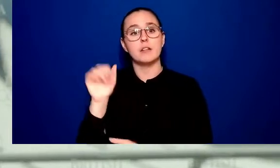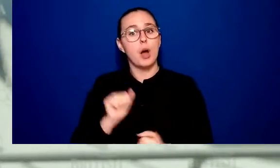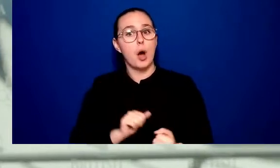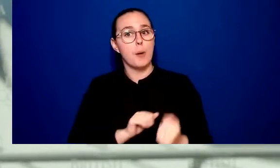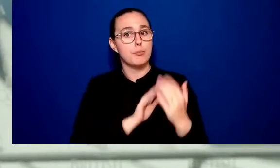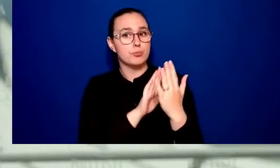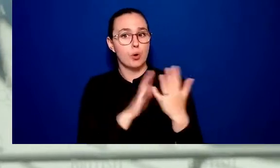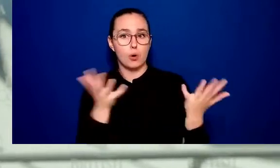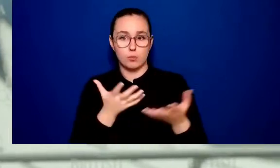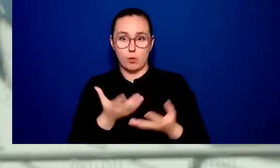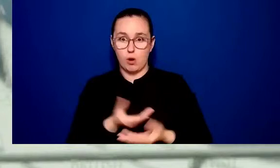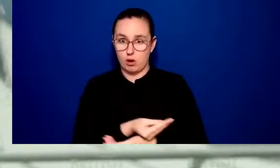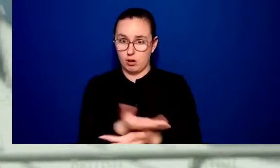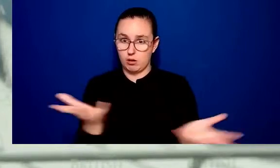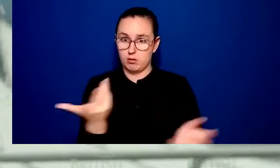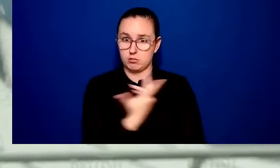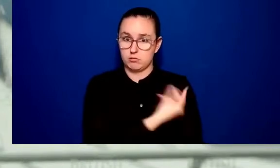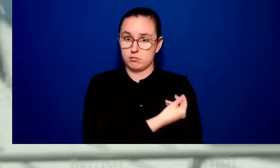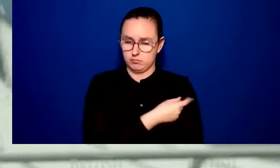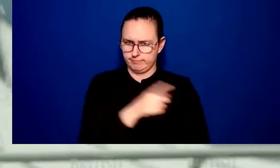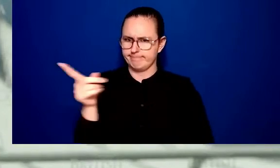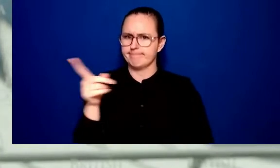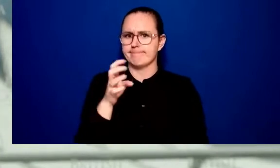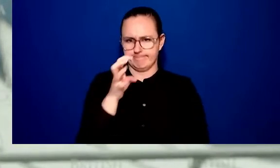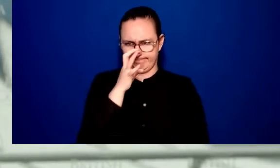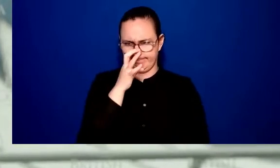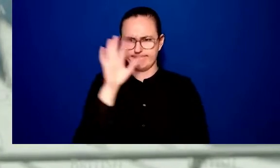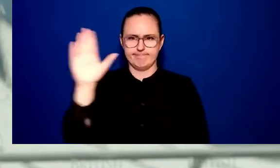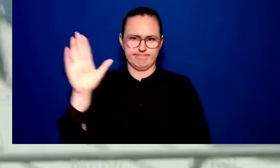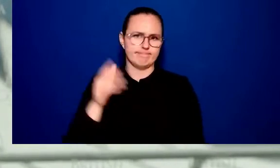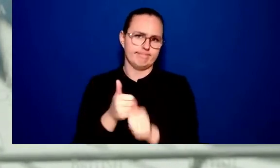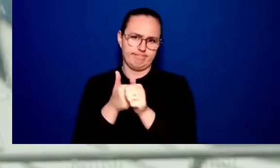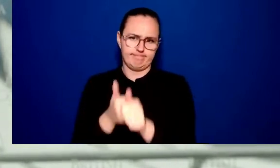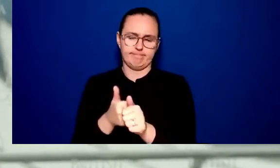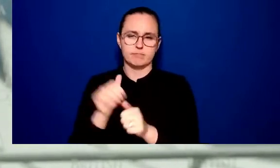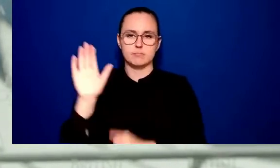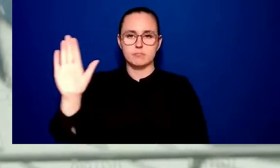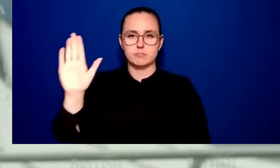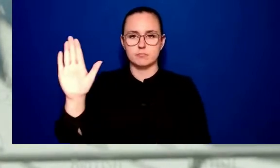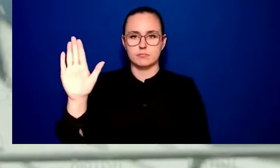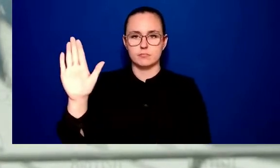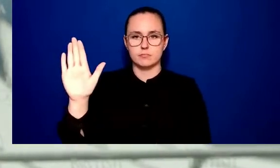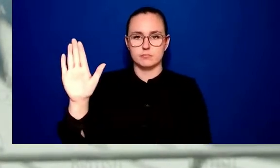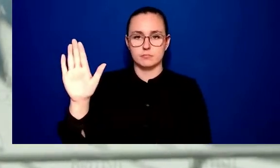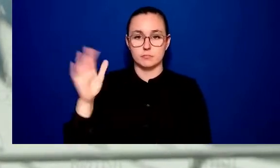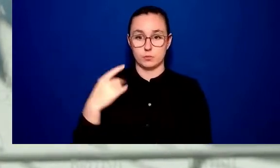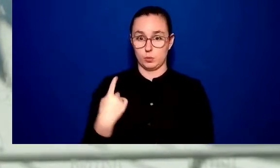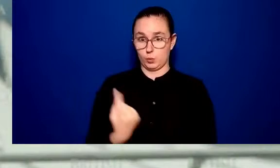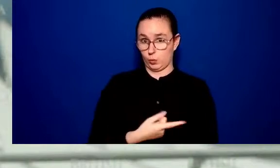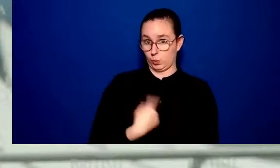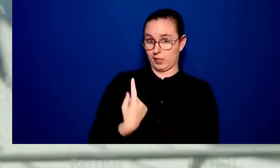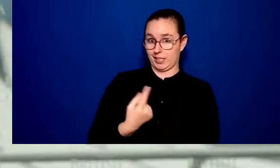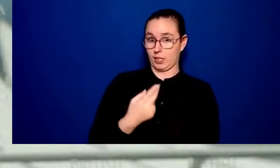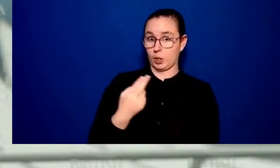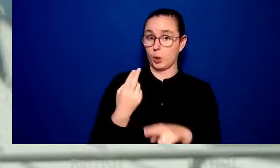following the manufacturer's recommendations. We have taken a more flexible approach using